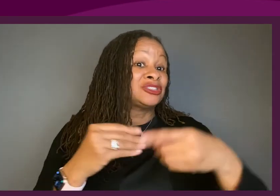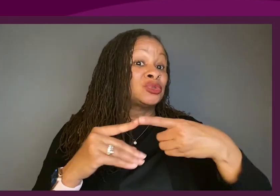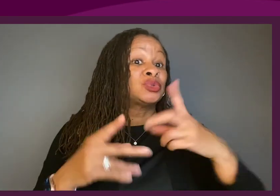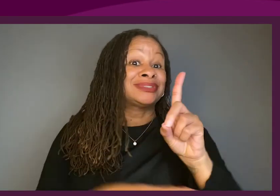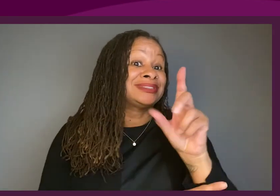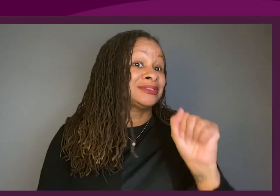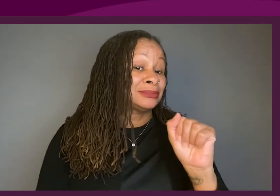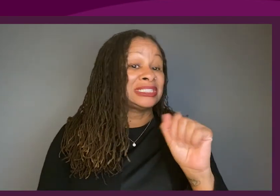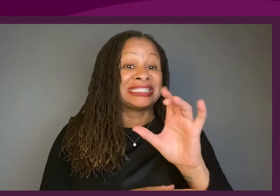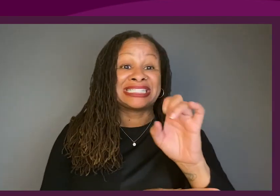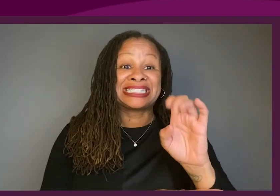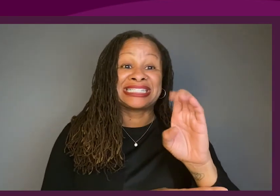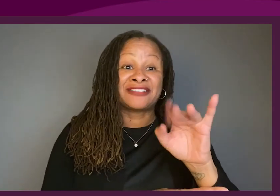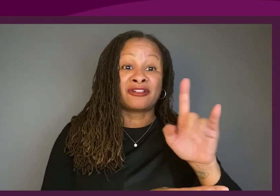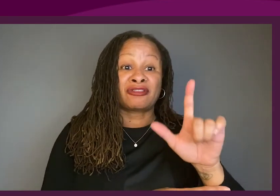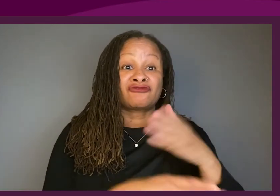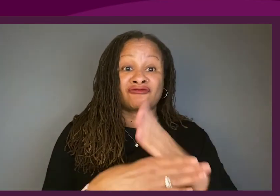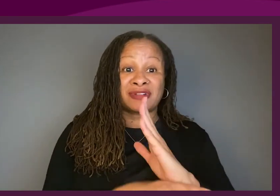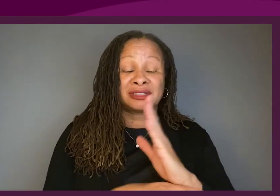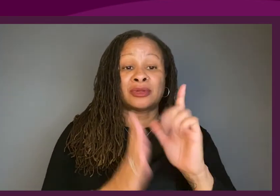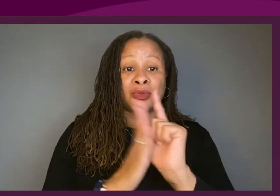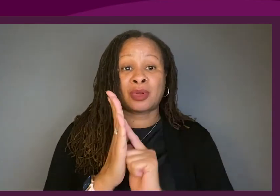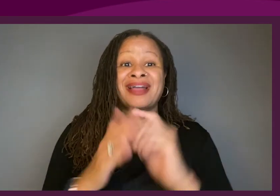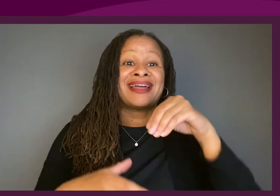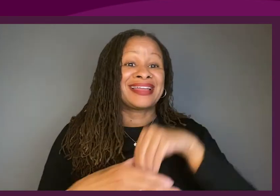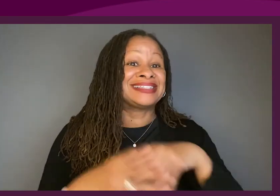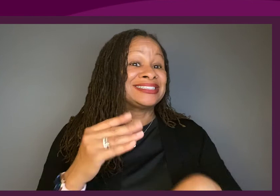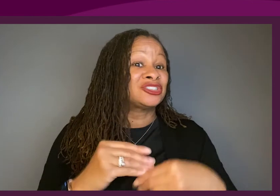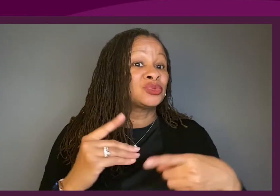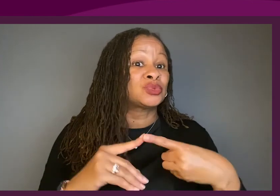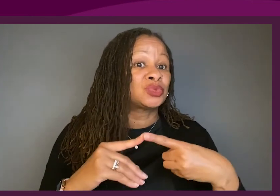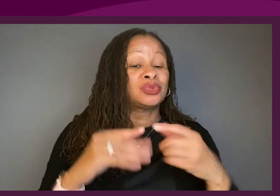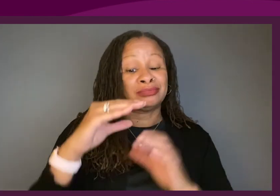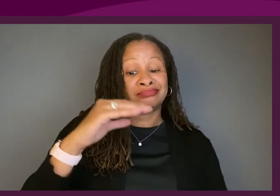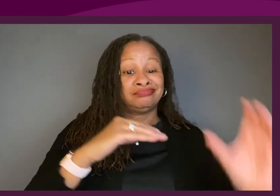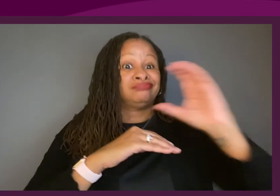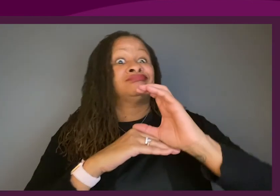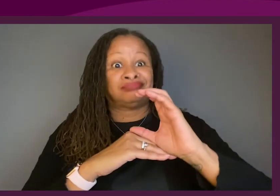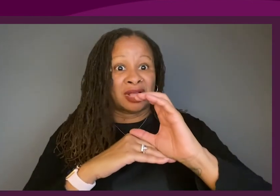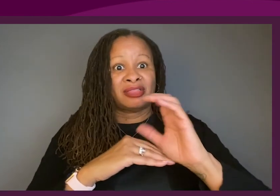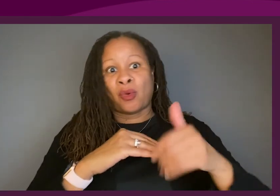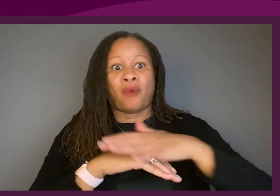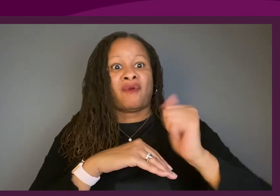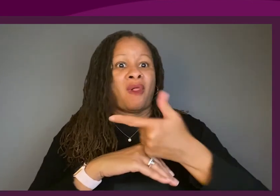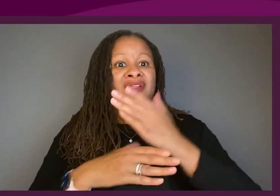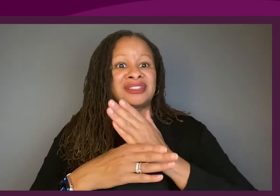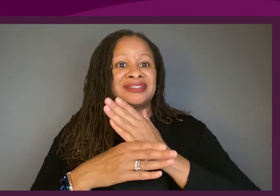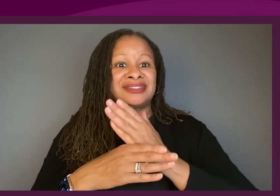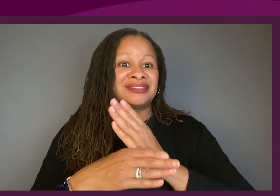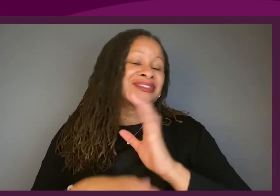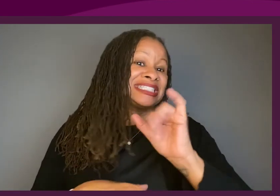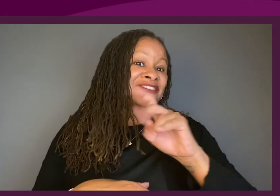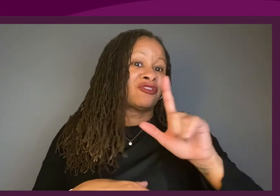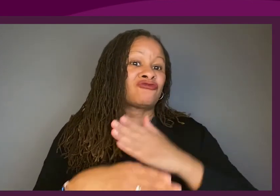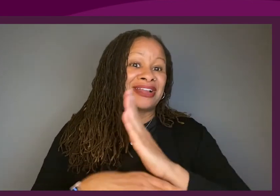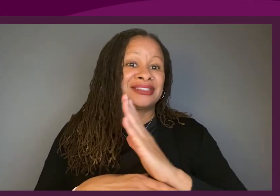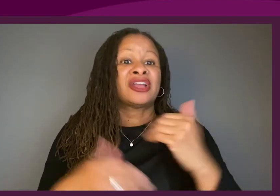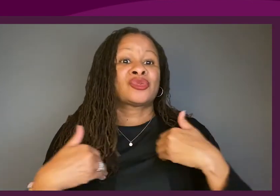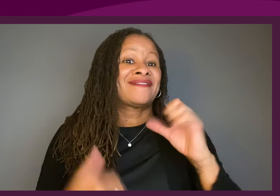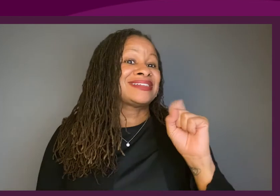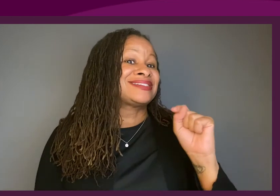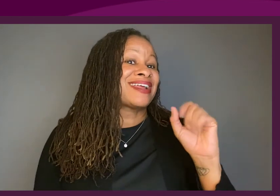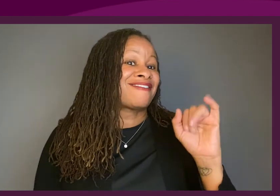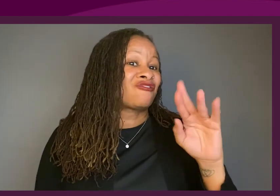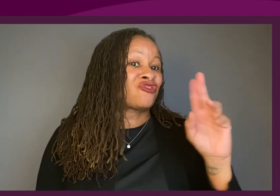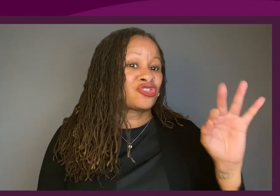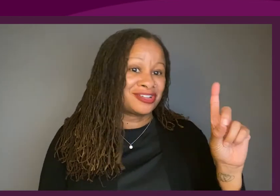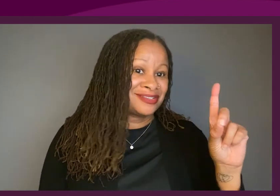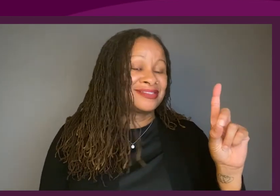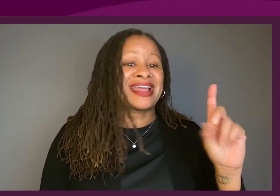law that directs all emergency and disaster-related federal actions, calls for non-discrimination.